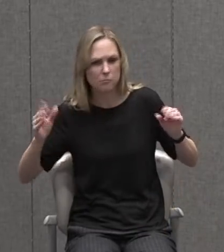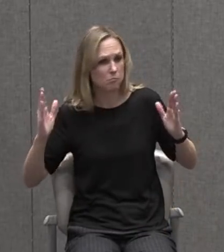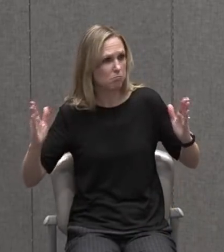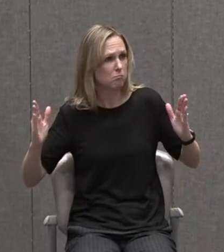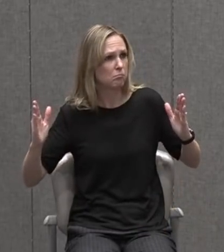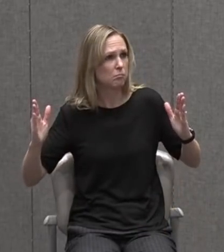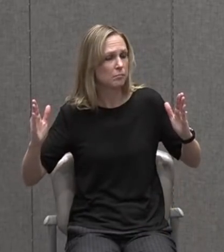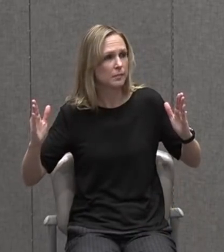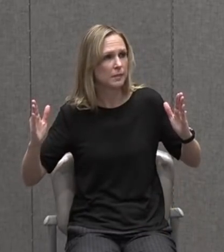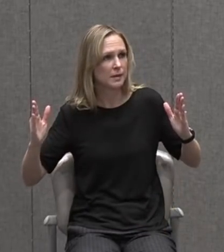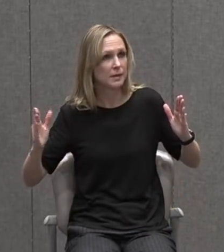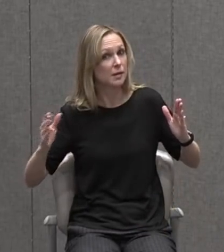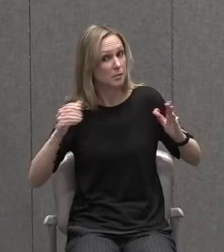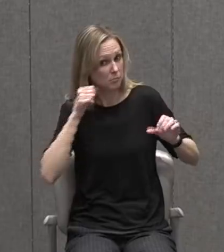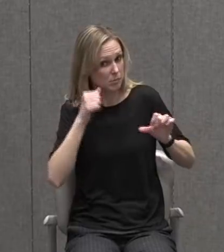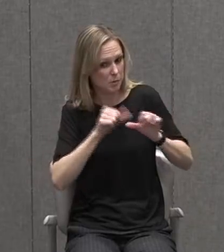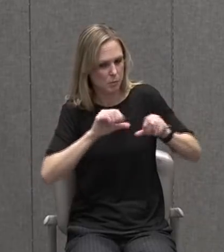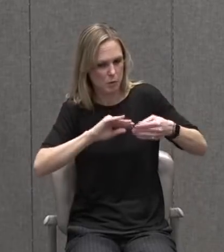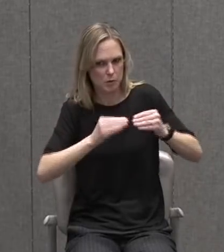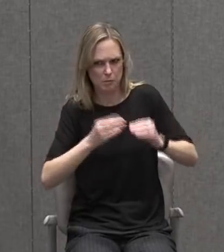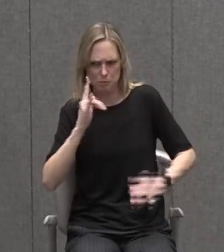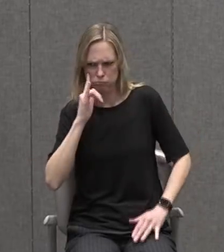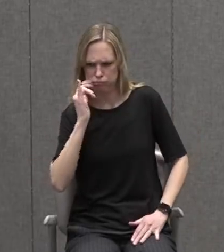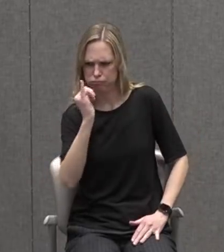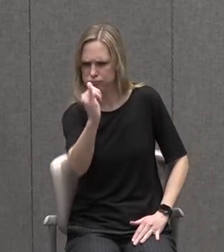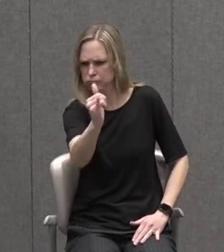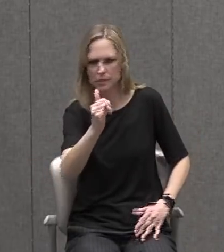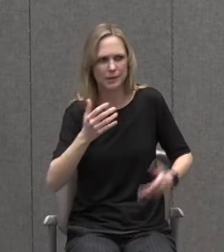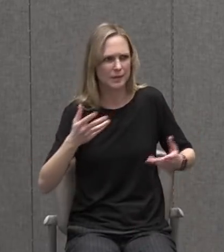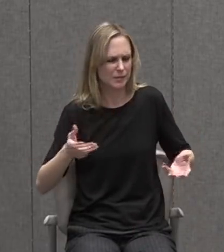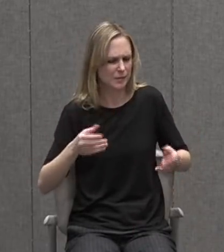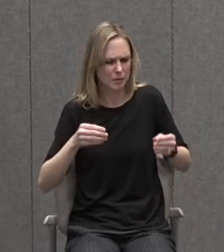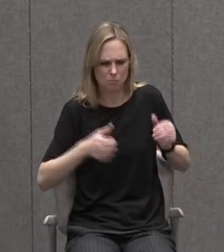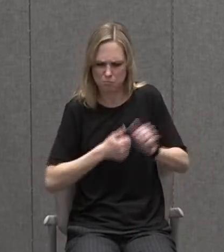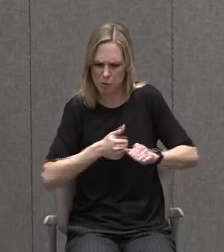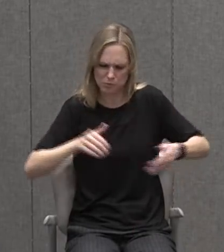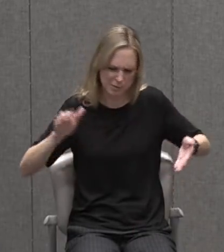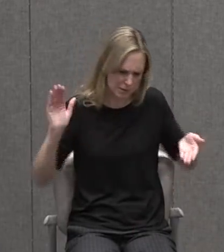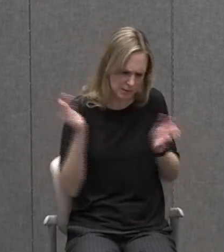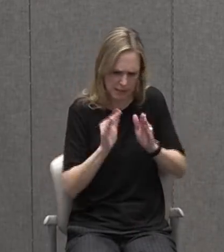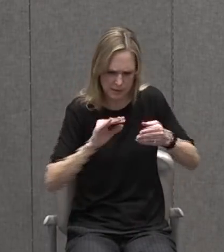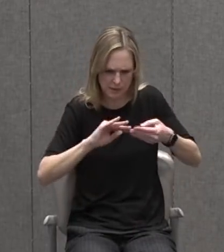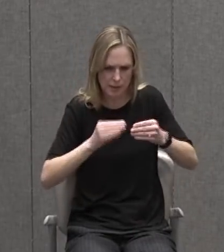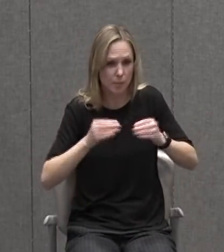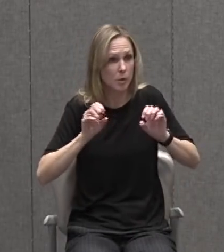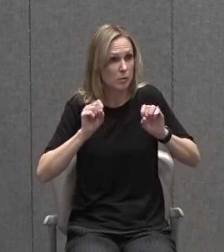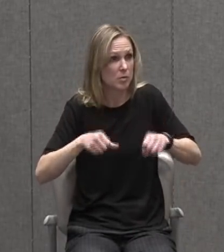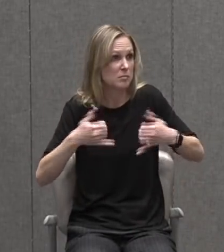numbers are infinite, they could go on and on forever, and even the tiniest, tiniest of numbers could still be there.